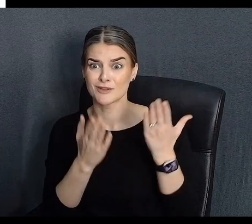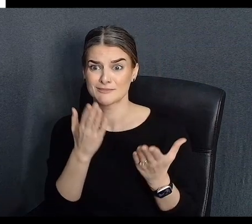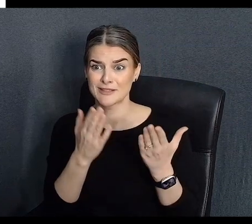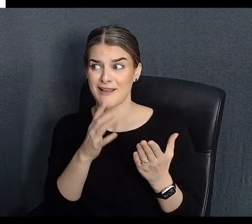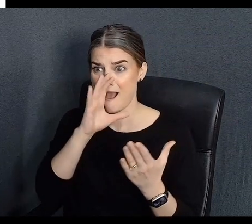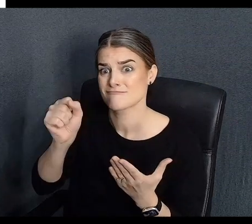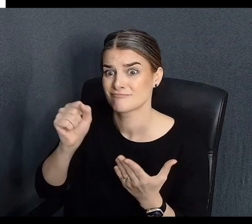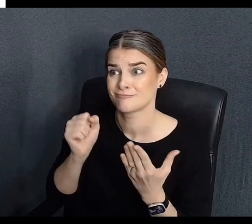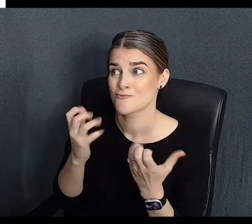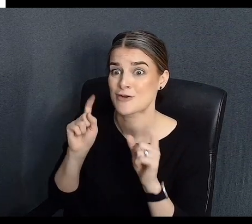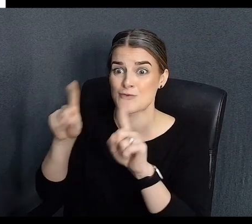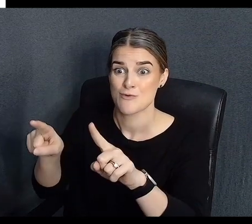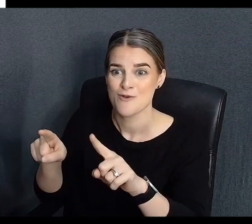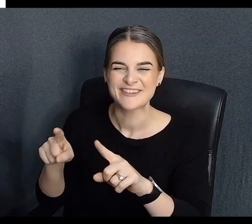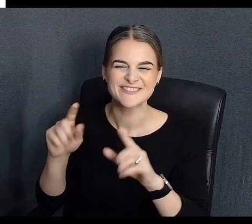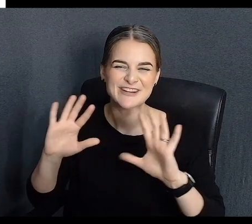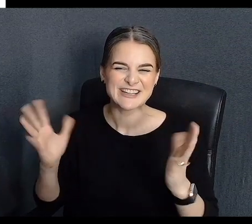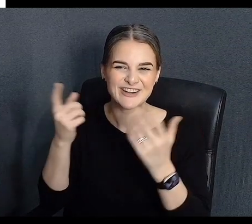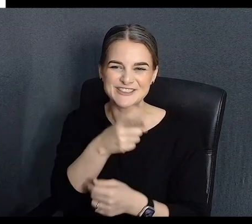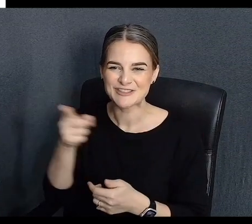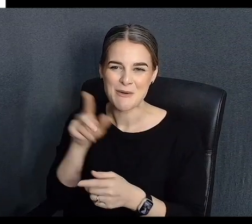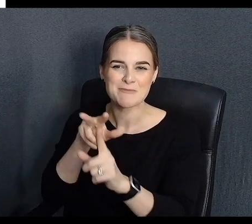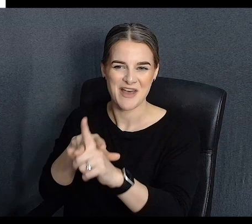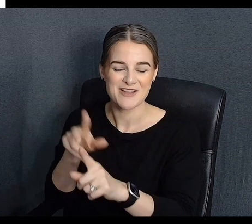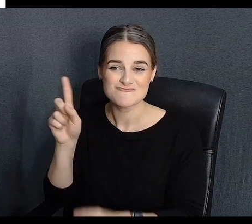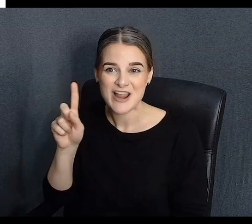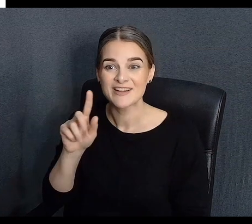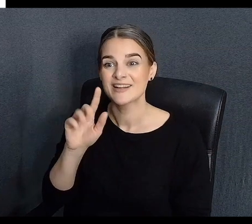we encourage anyone to apply at our TechOWL website.